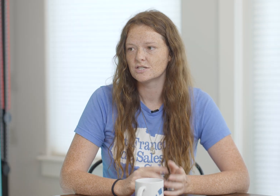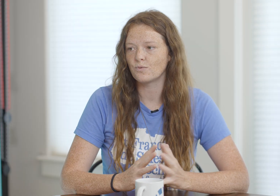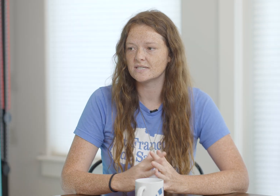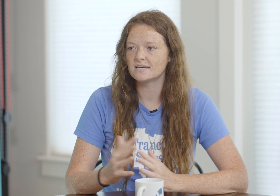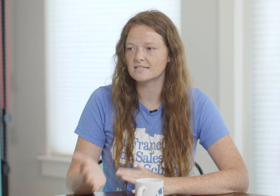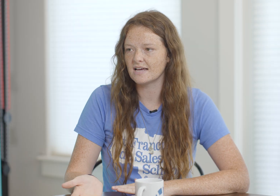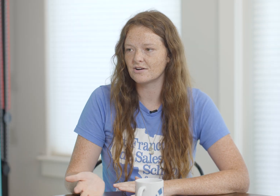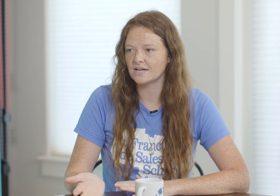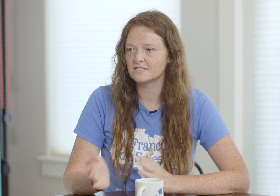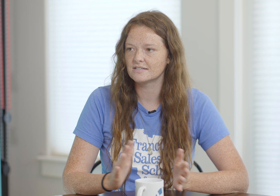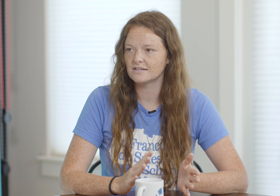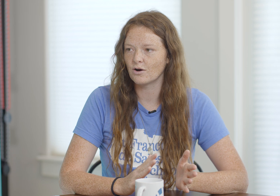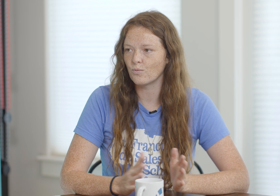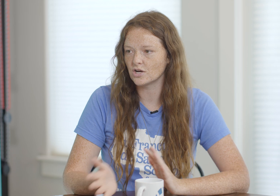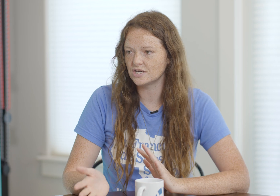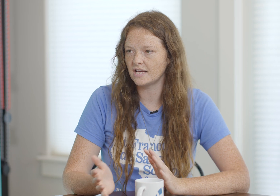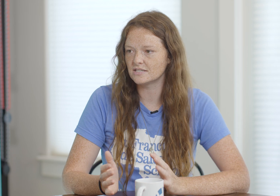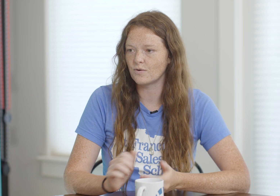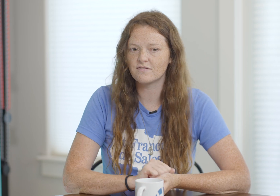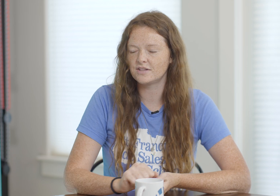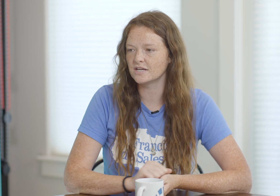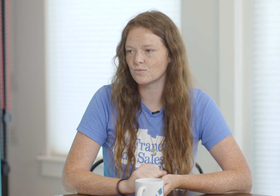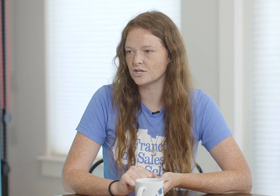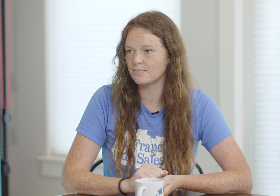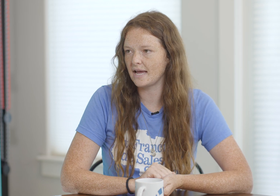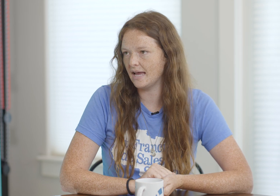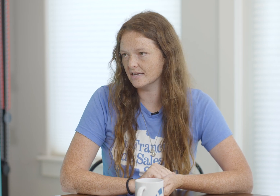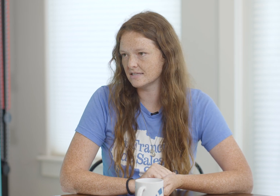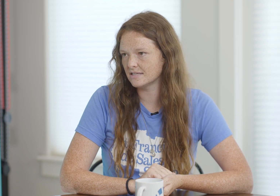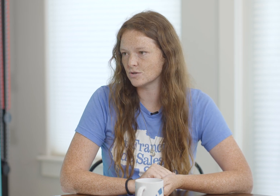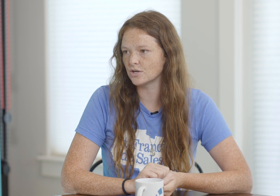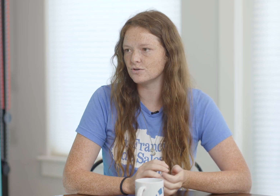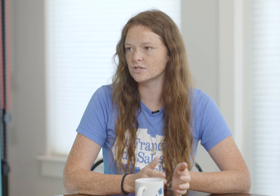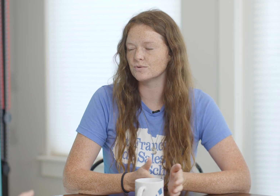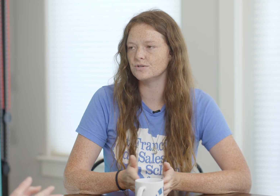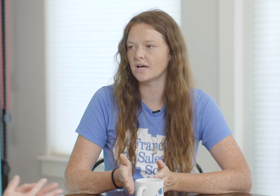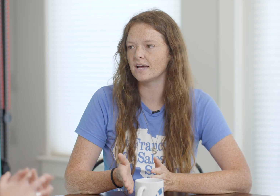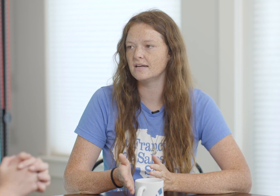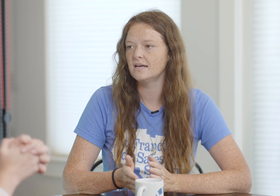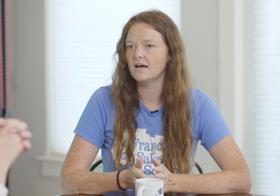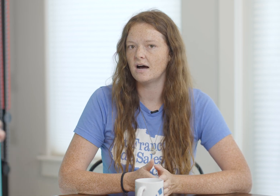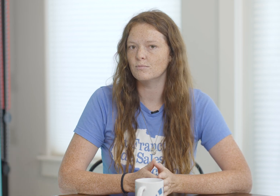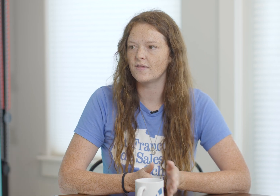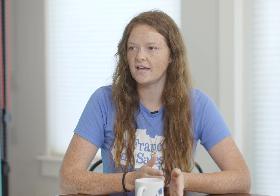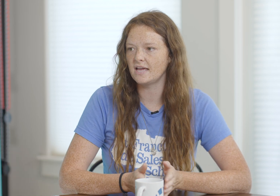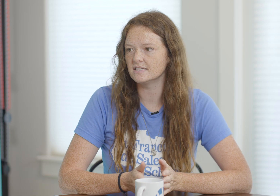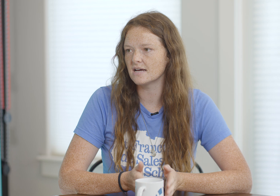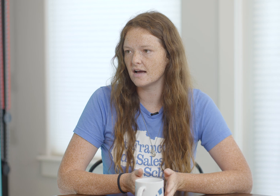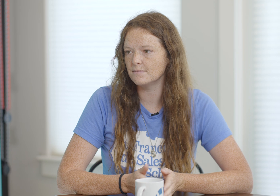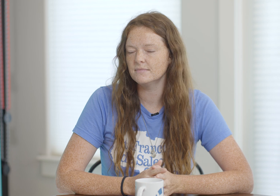So Wednesdays and Saturdays are washing days, so everything is washed by hand. So our students will do it when they get time.